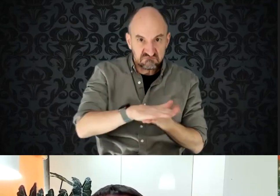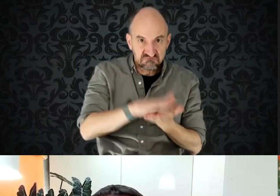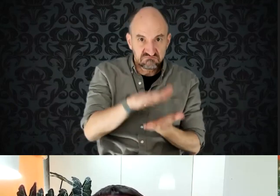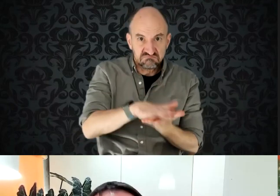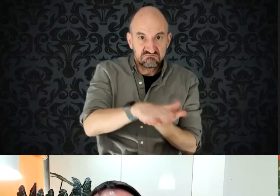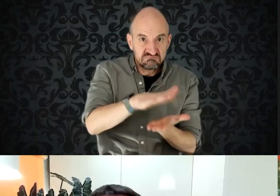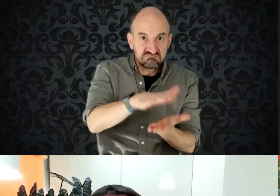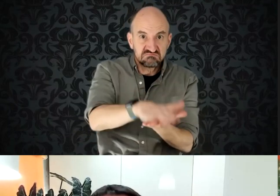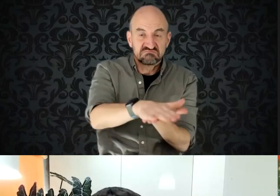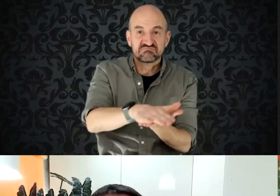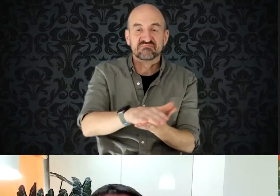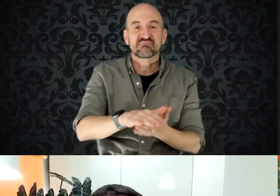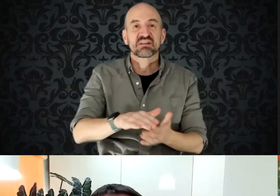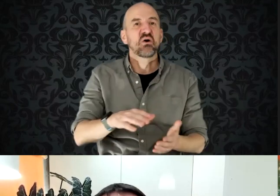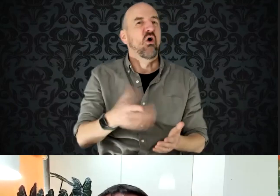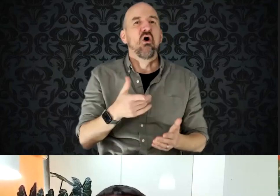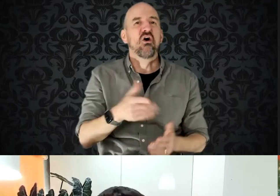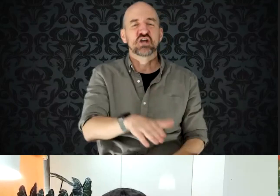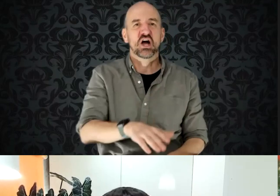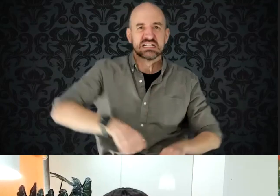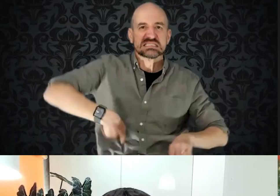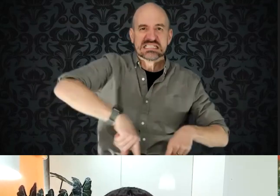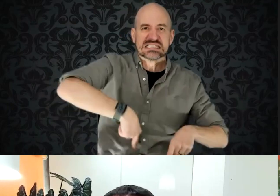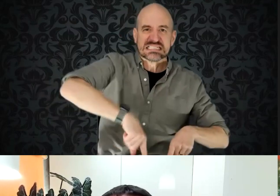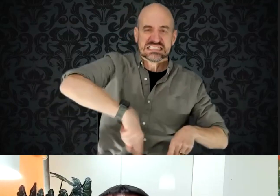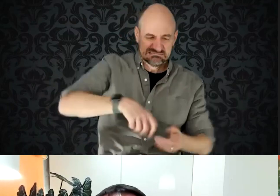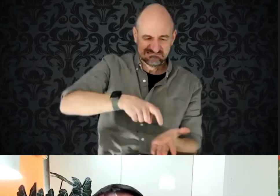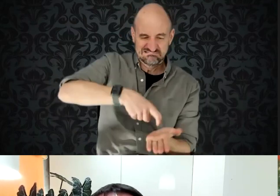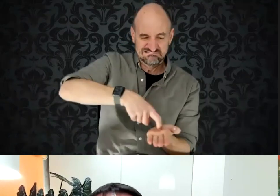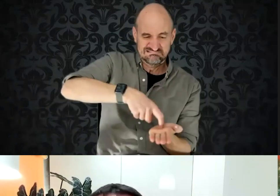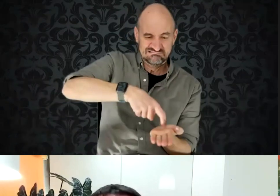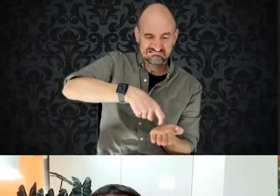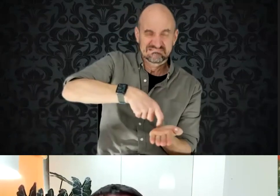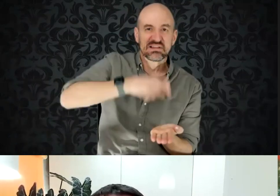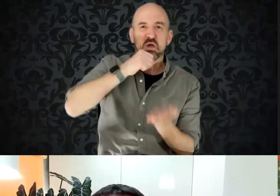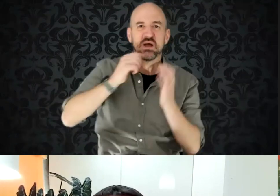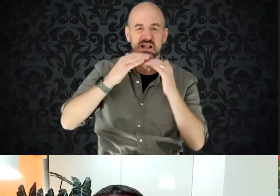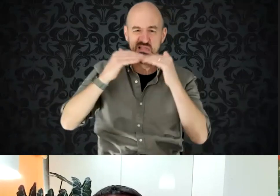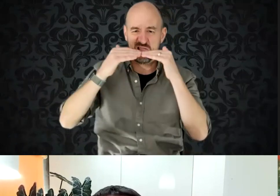flattens it down into this flat pathway. If you constantly go over it in the same position,